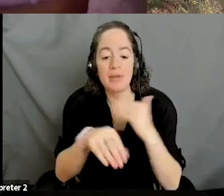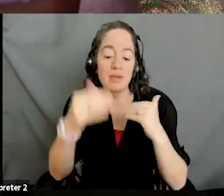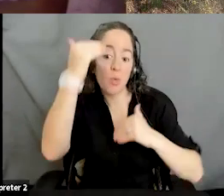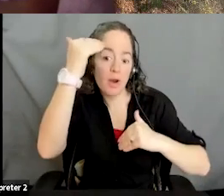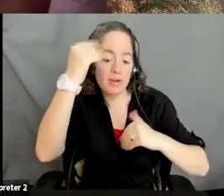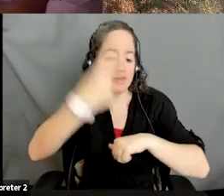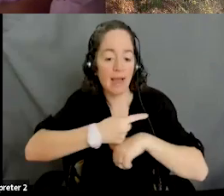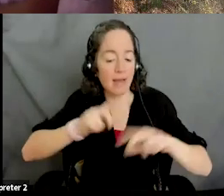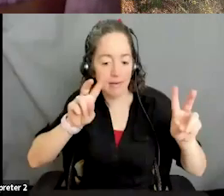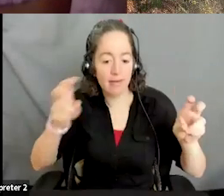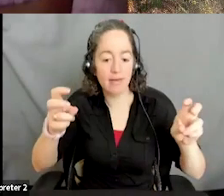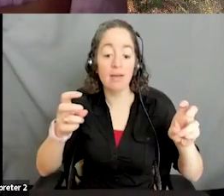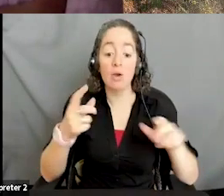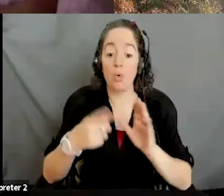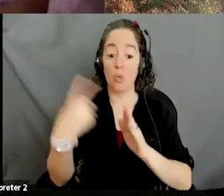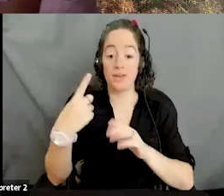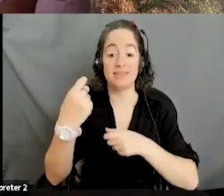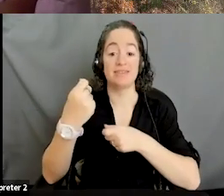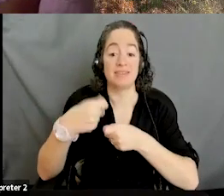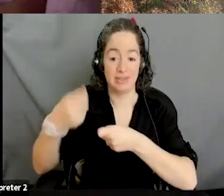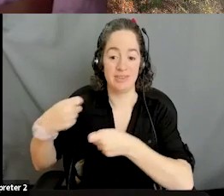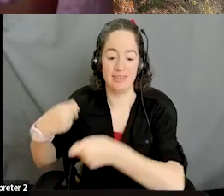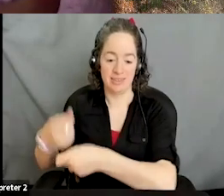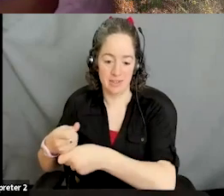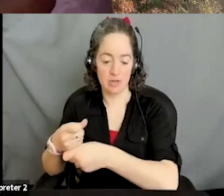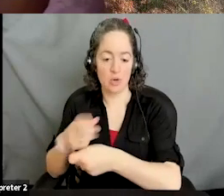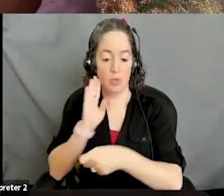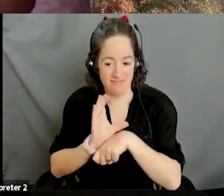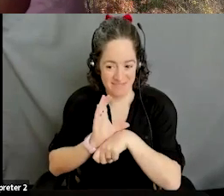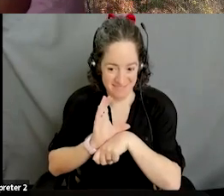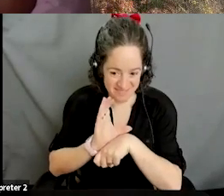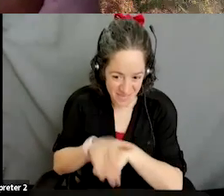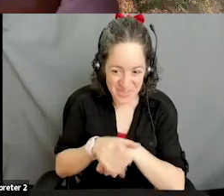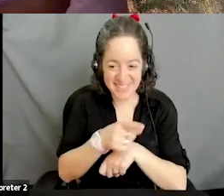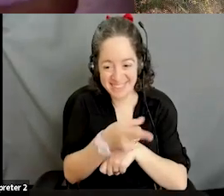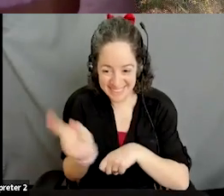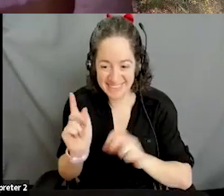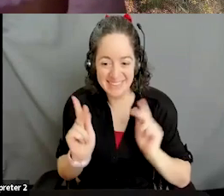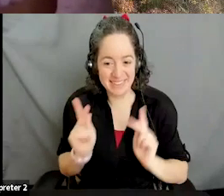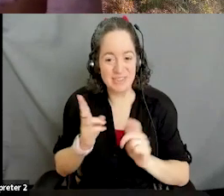we're going to make everyone literally experience. You have to use our product today